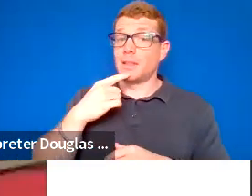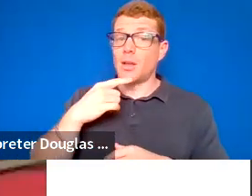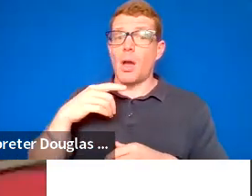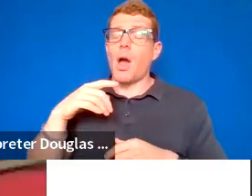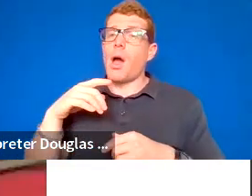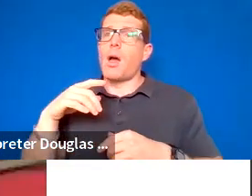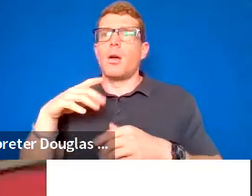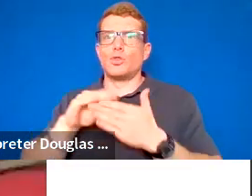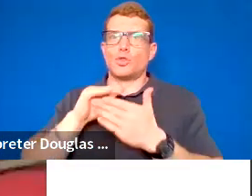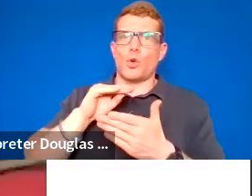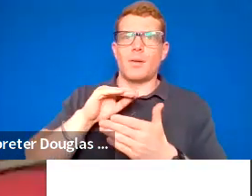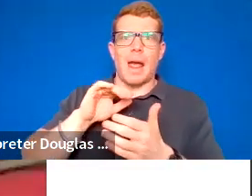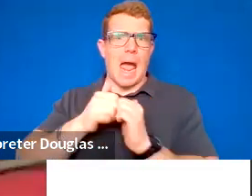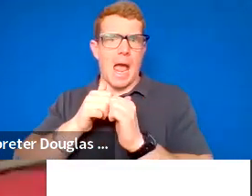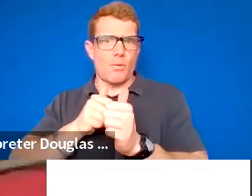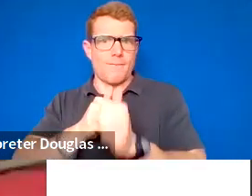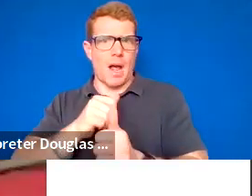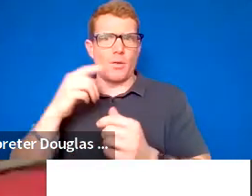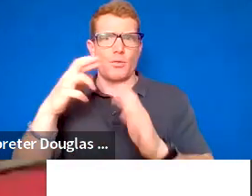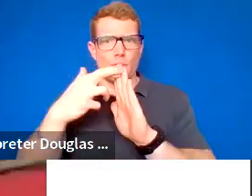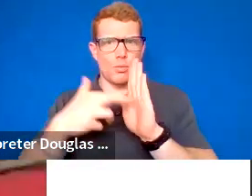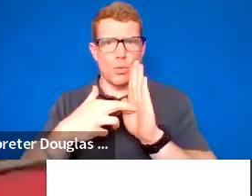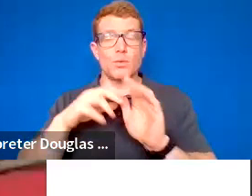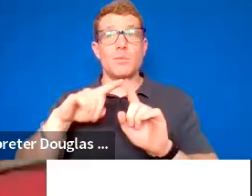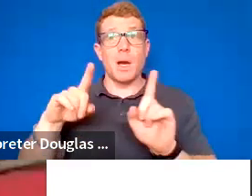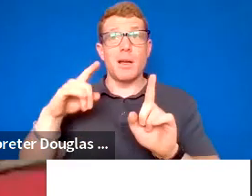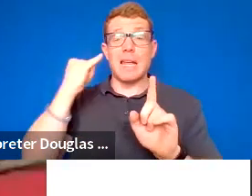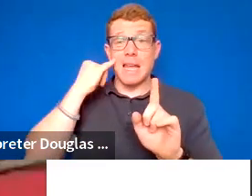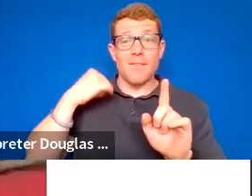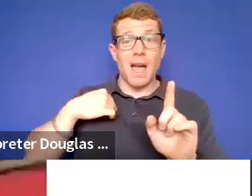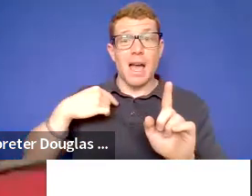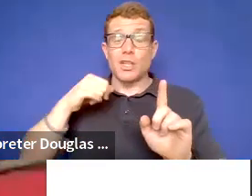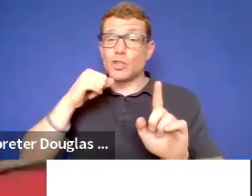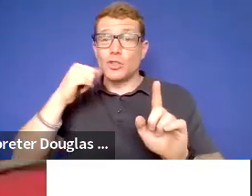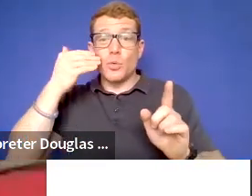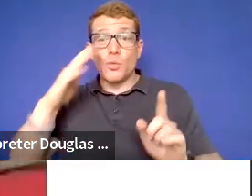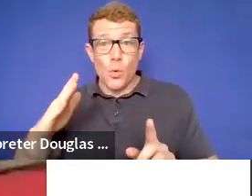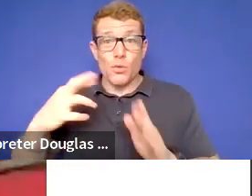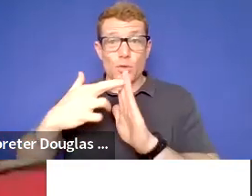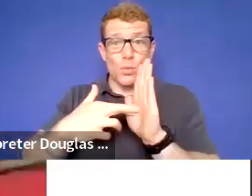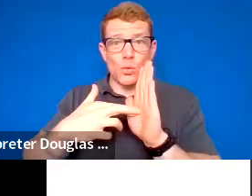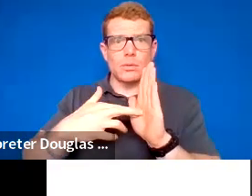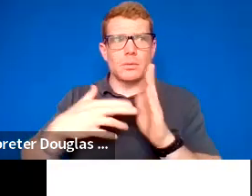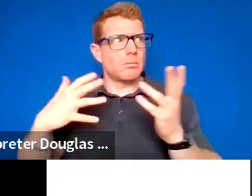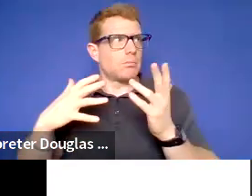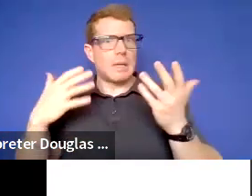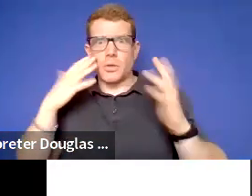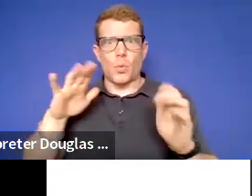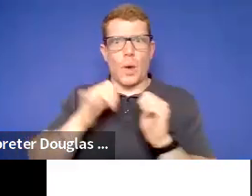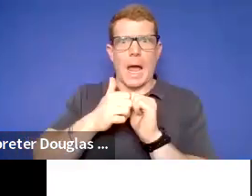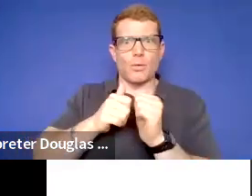just if I don't know the rules I don't know how to follow them.